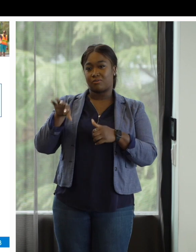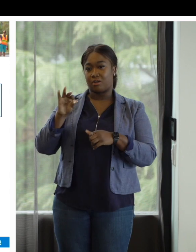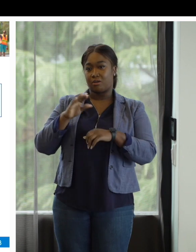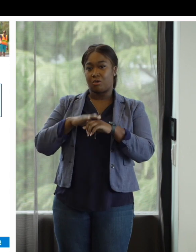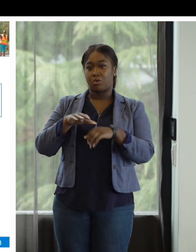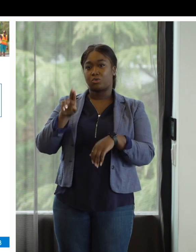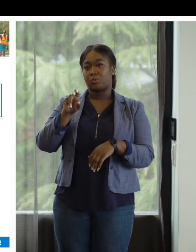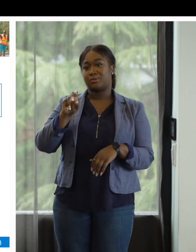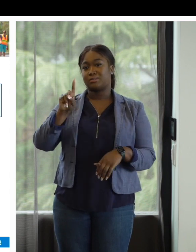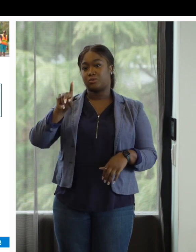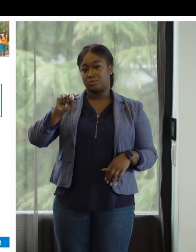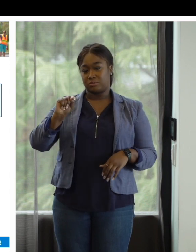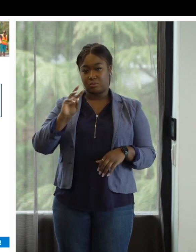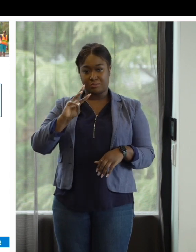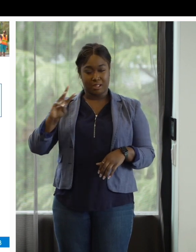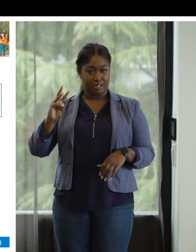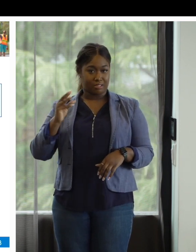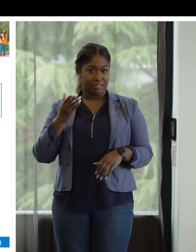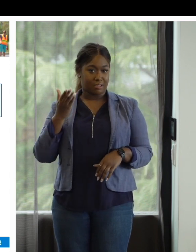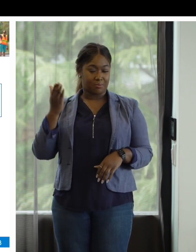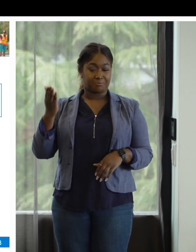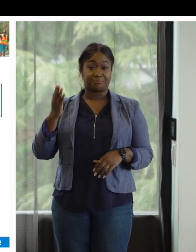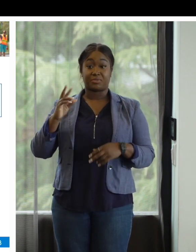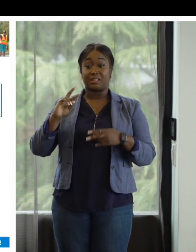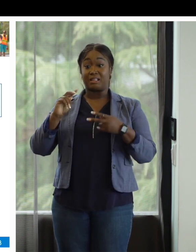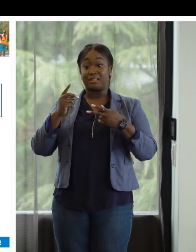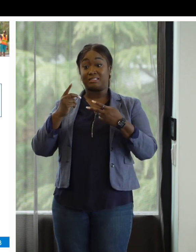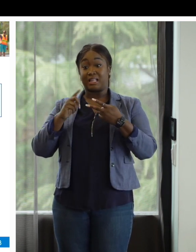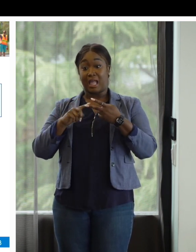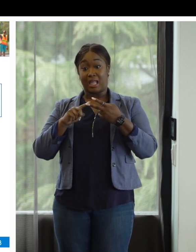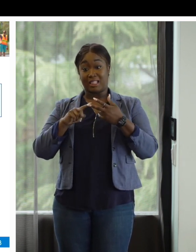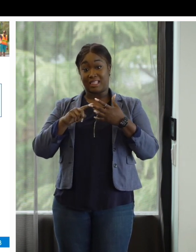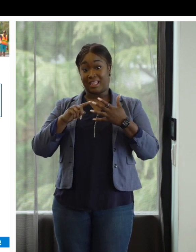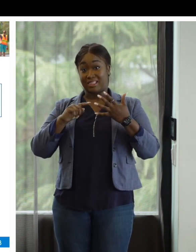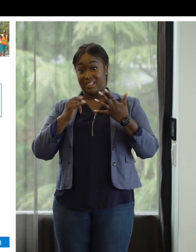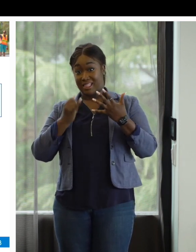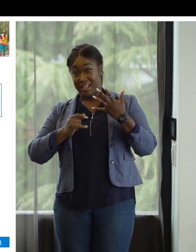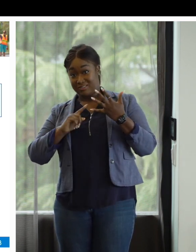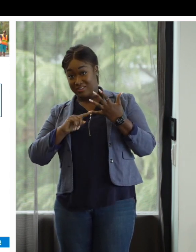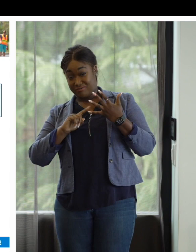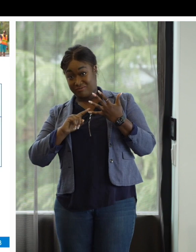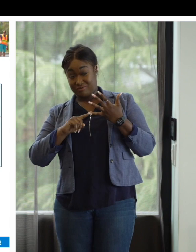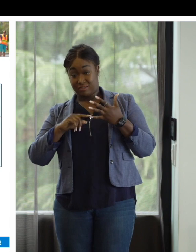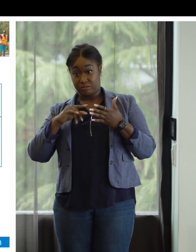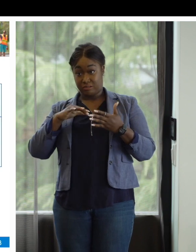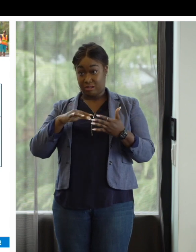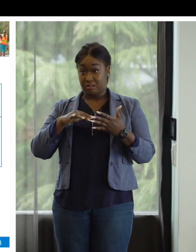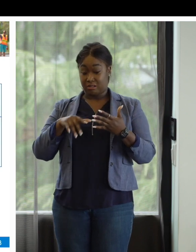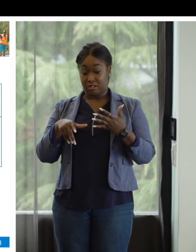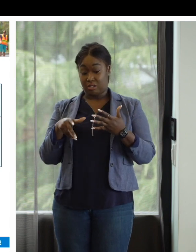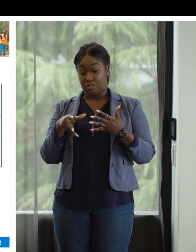website. The second and fifth study if you -- forward click.